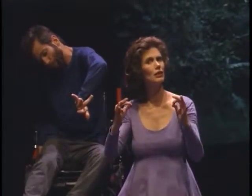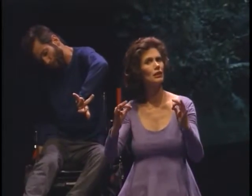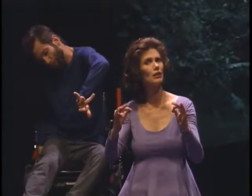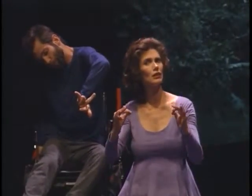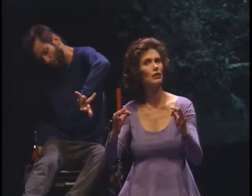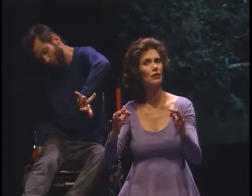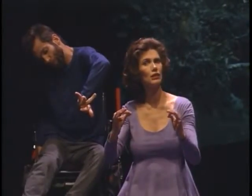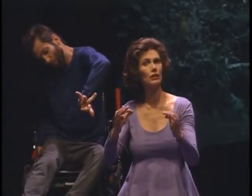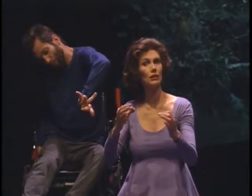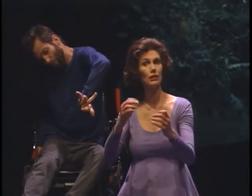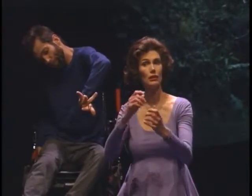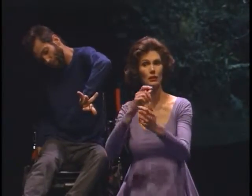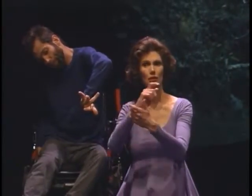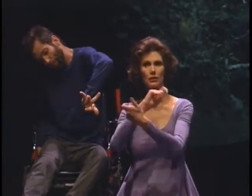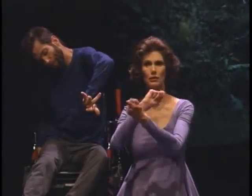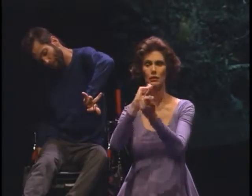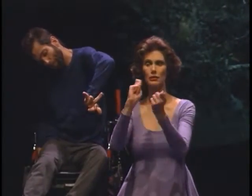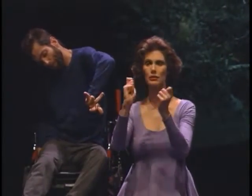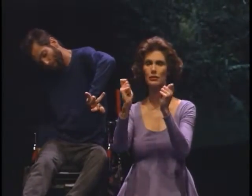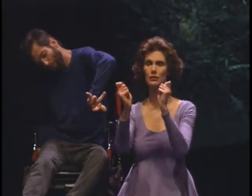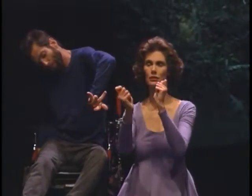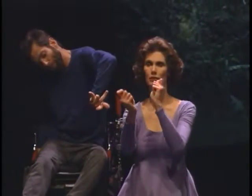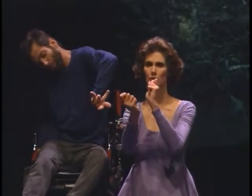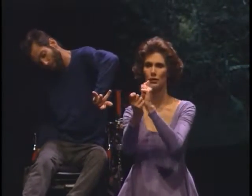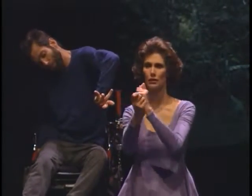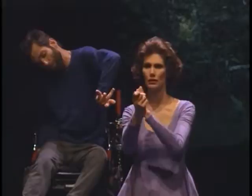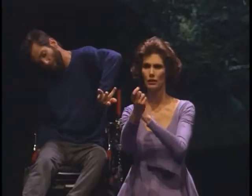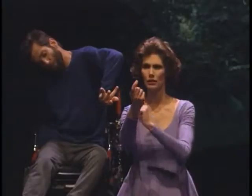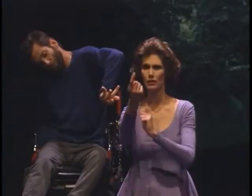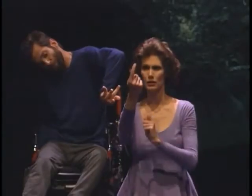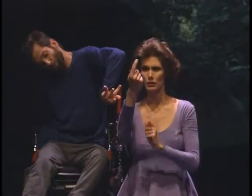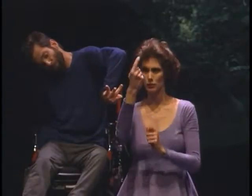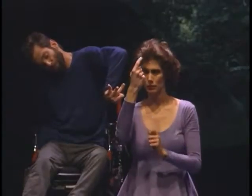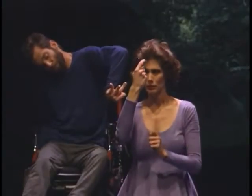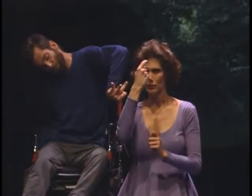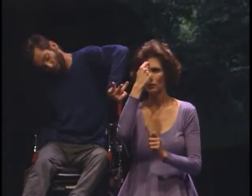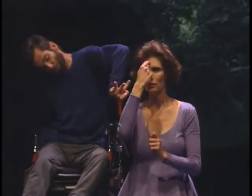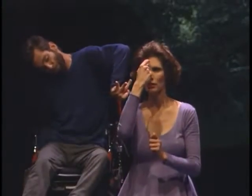she changed her mind